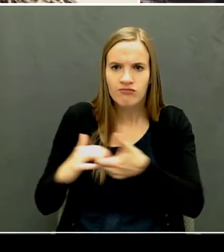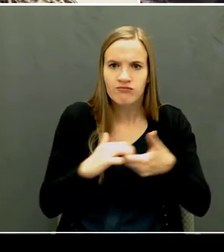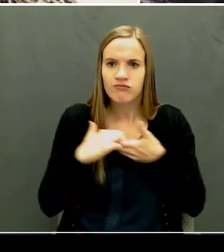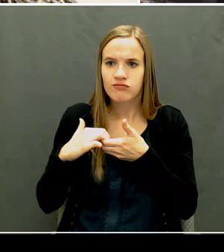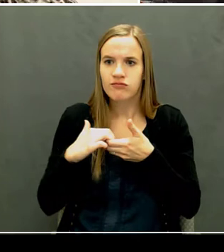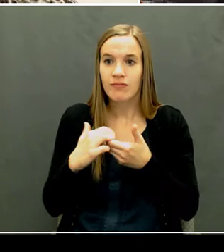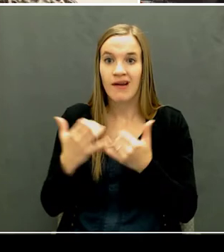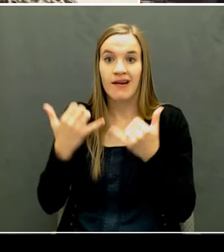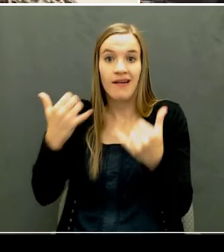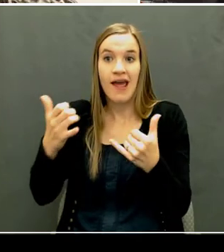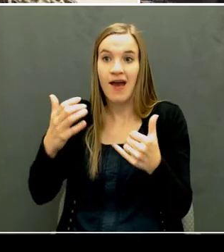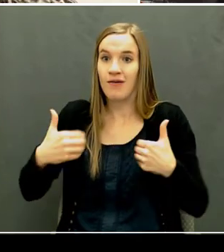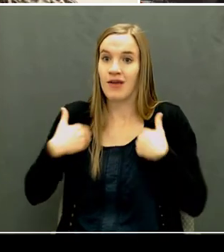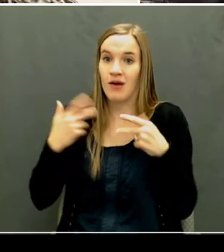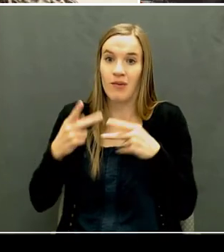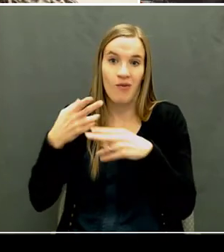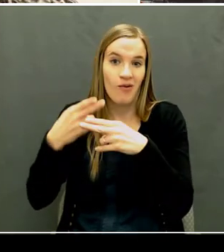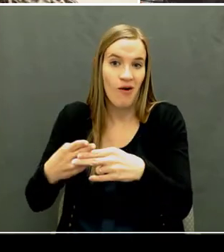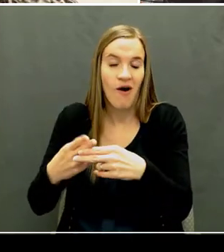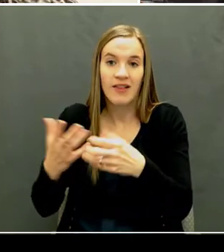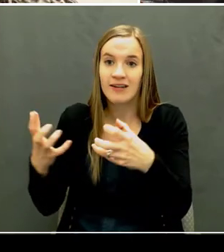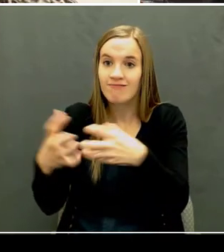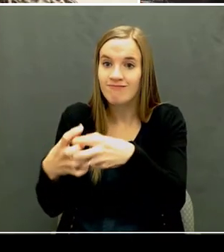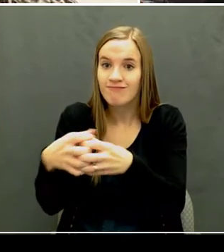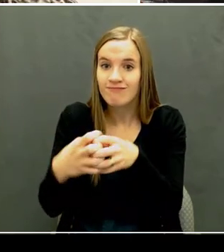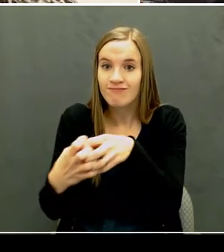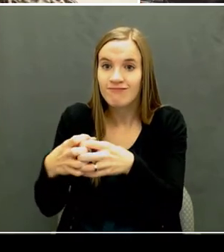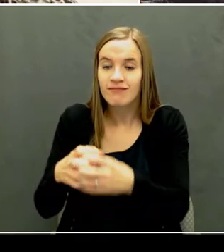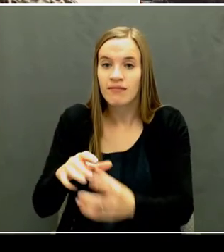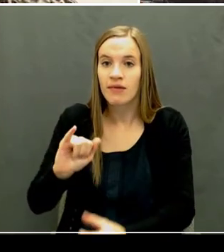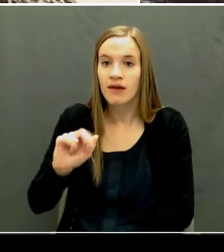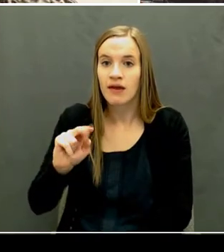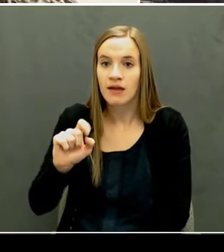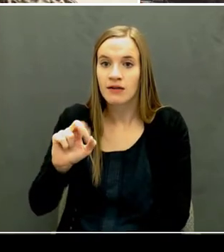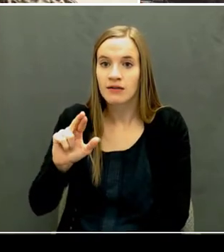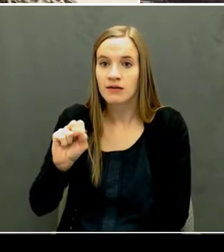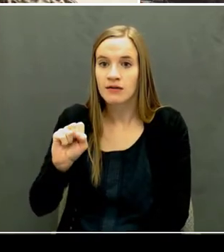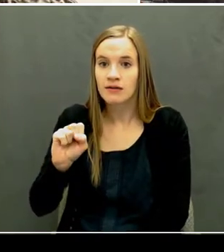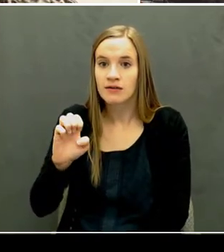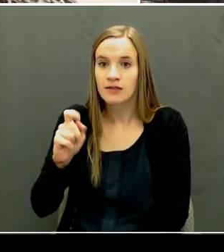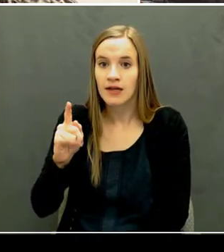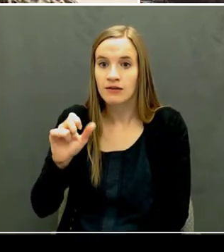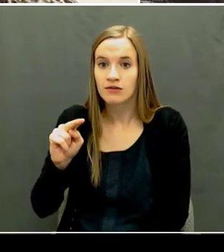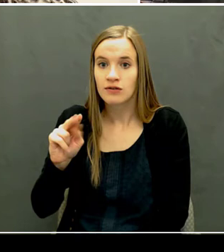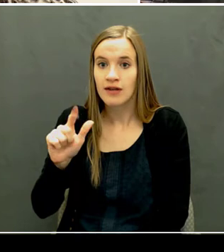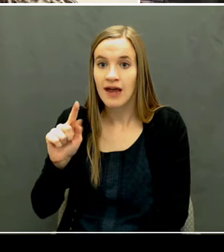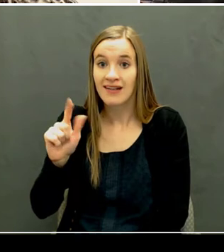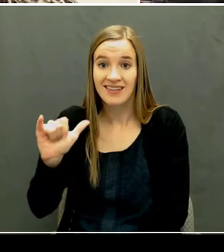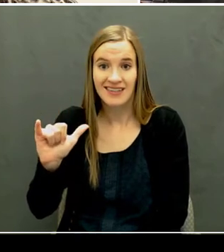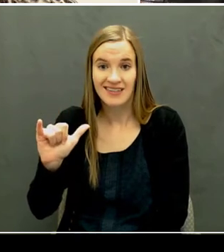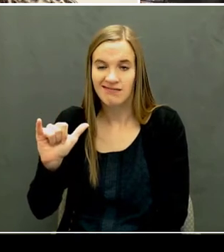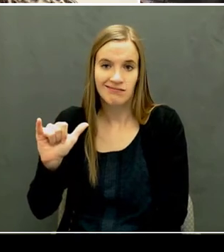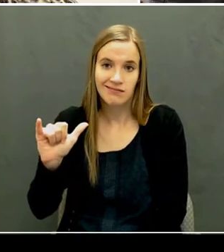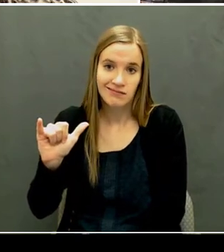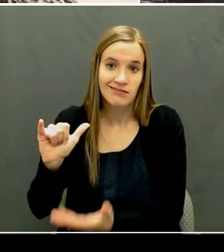but there truly is a coming together. And it's where those other groups, you know, conservative